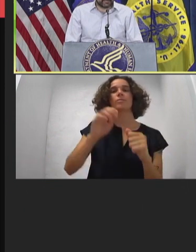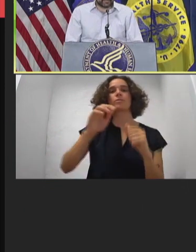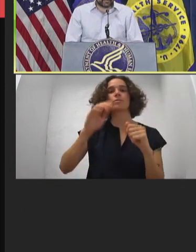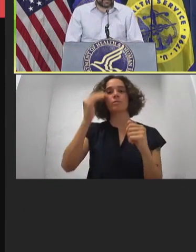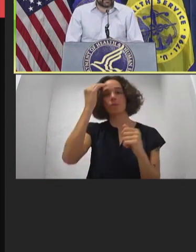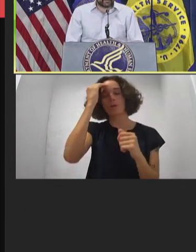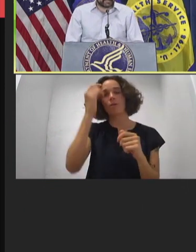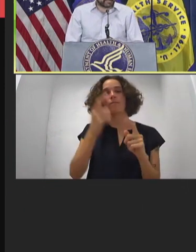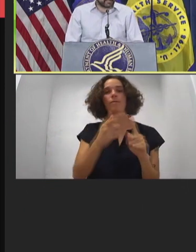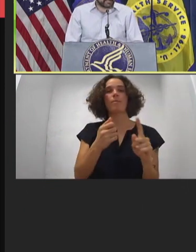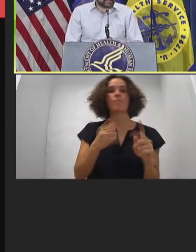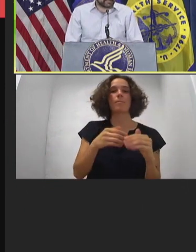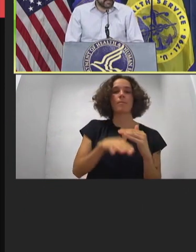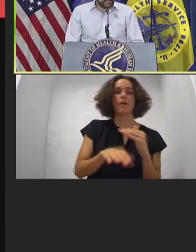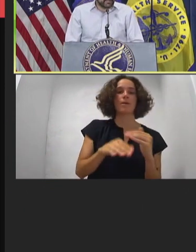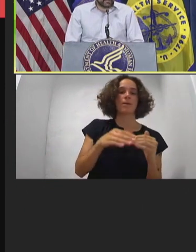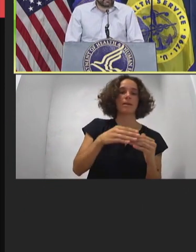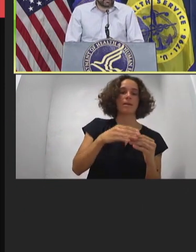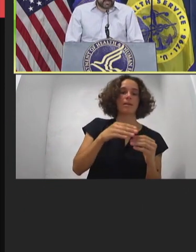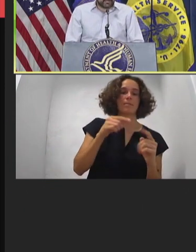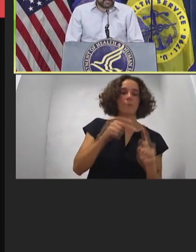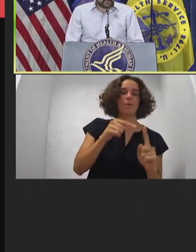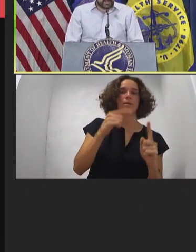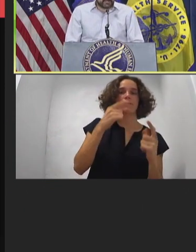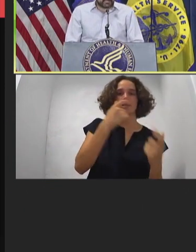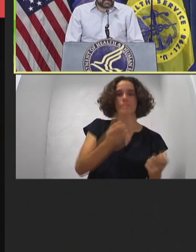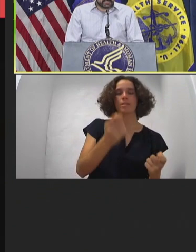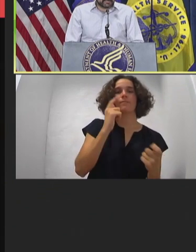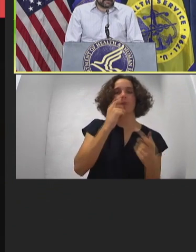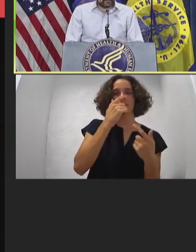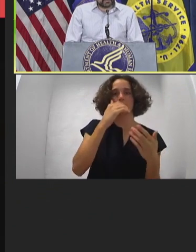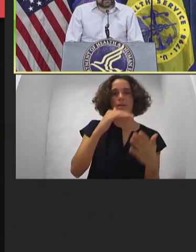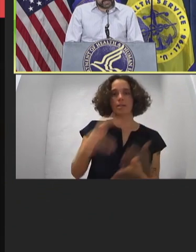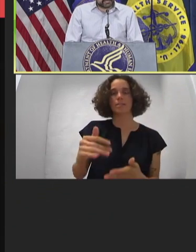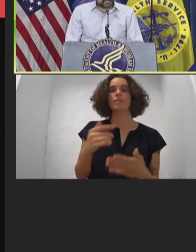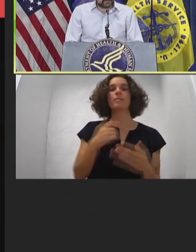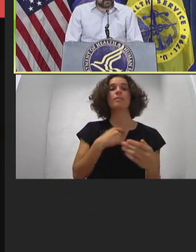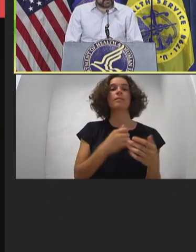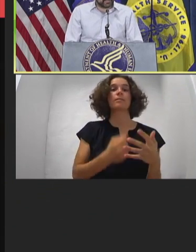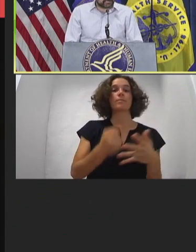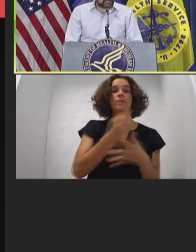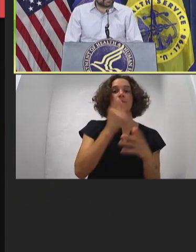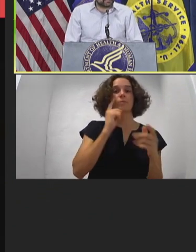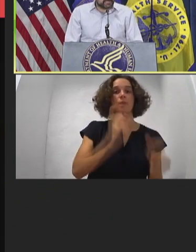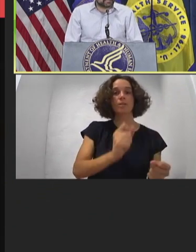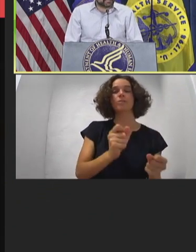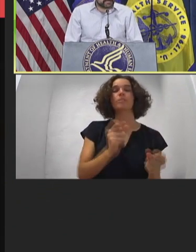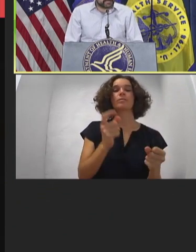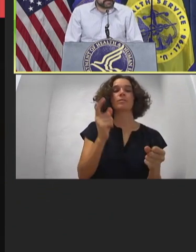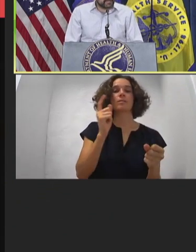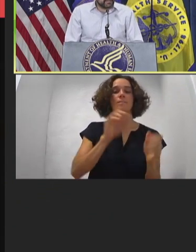interest for the studies. The primary strategy is developing vaccines for prevention of TB disease,